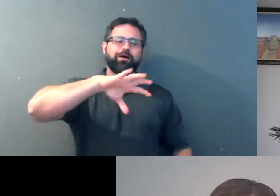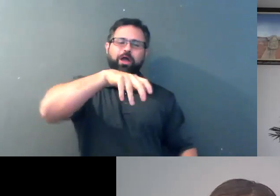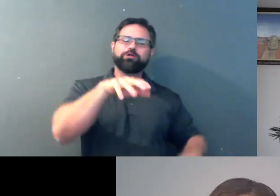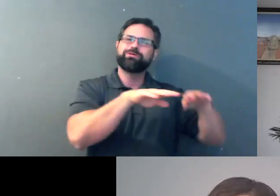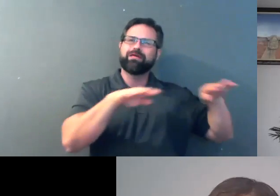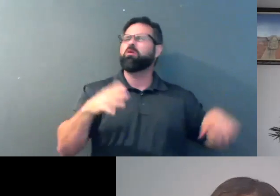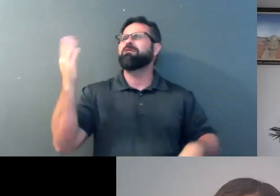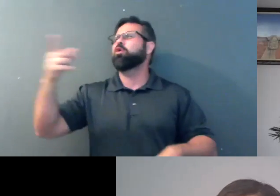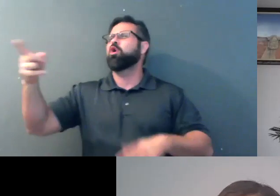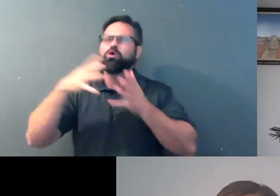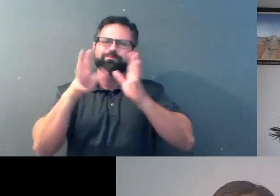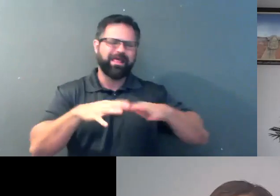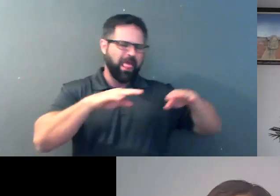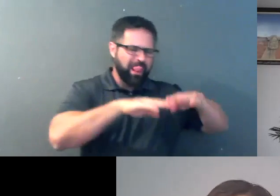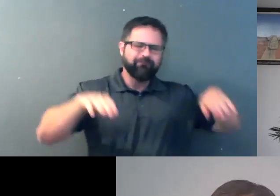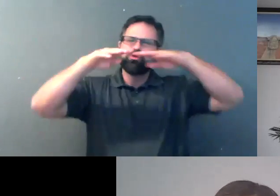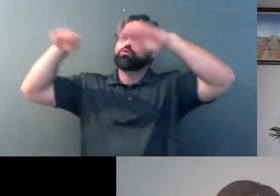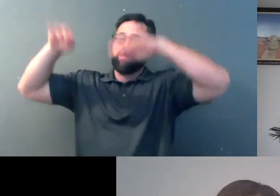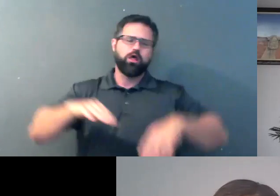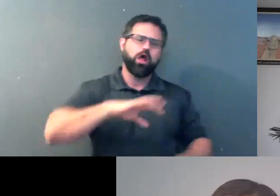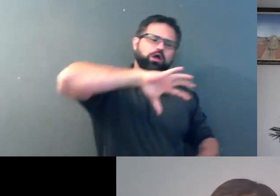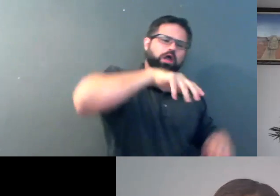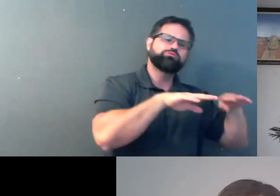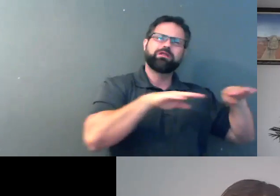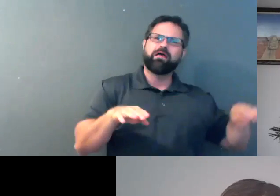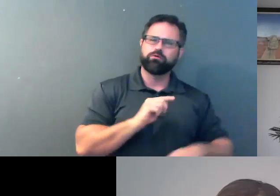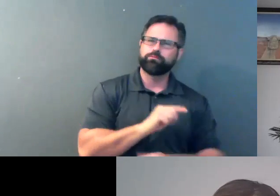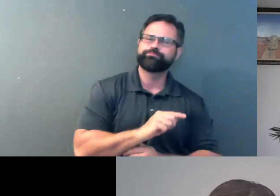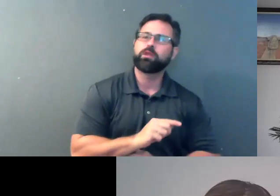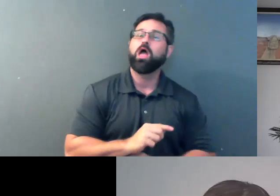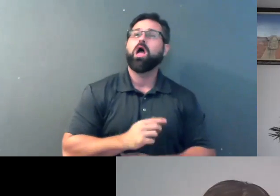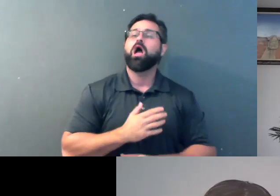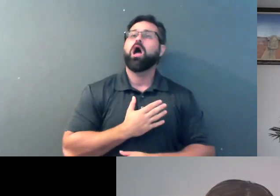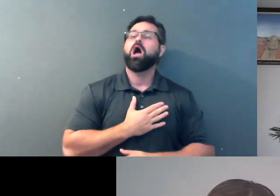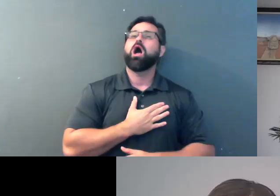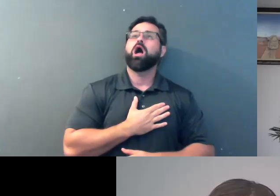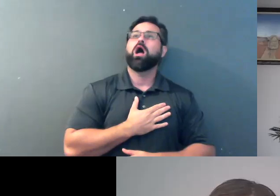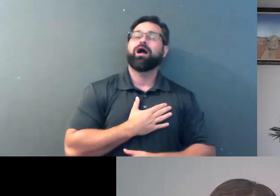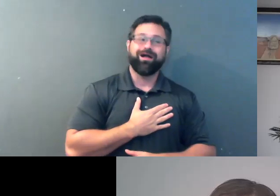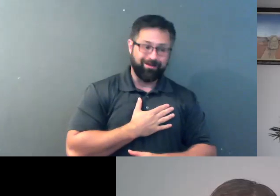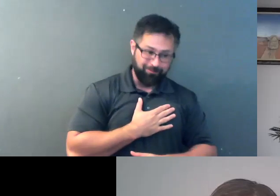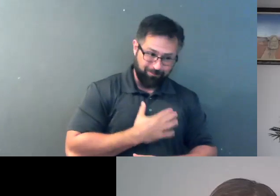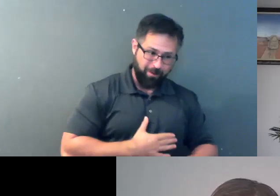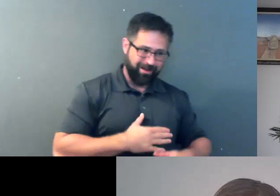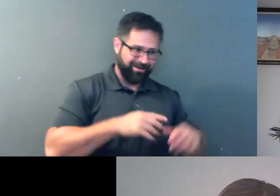like how we can how we can make the change underground um in terms of inclusion of persons